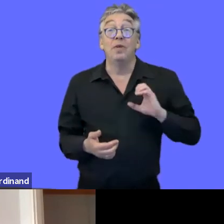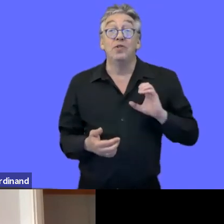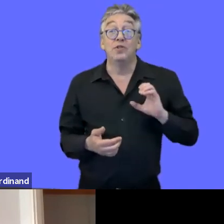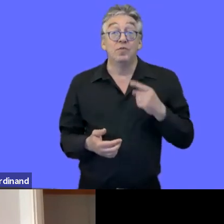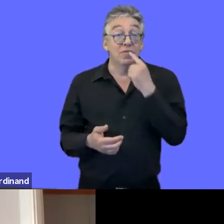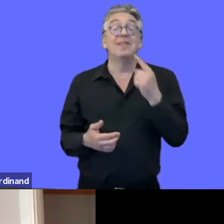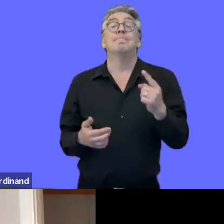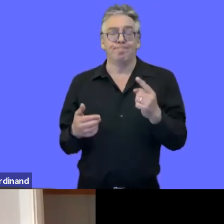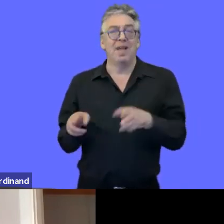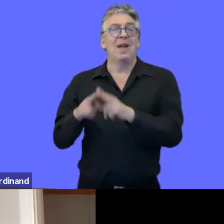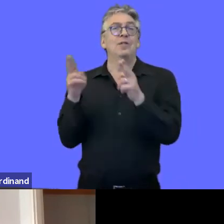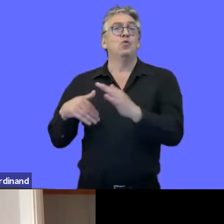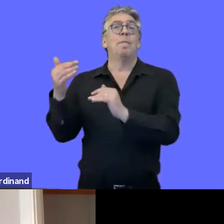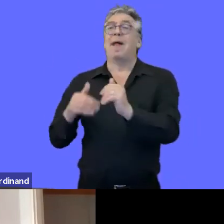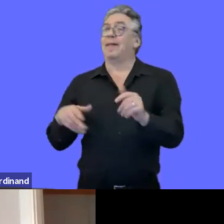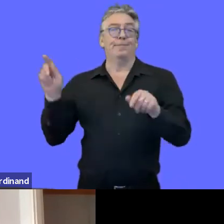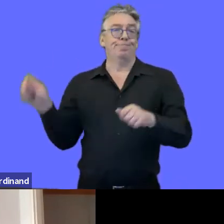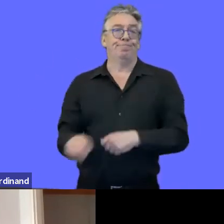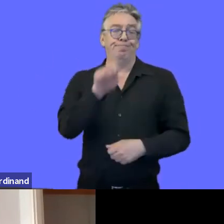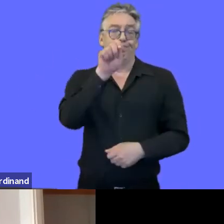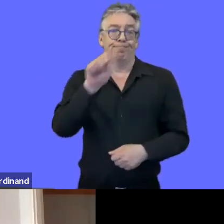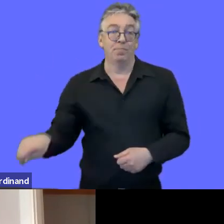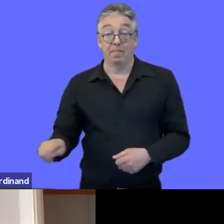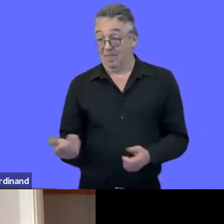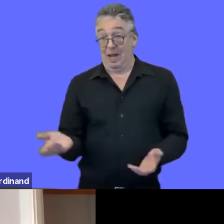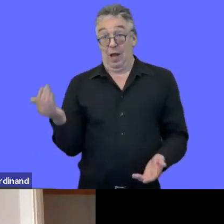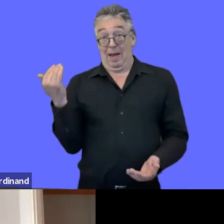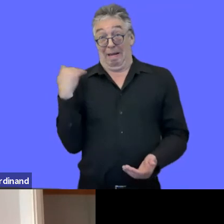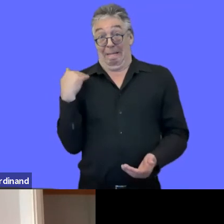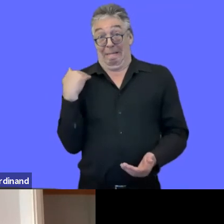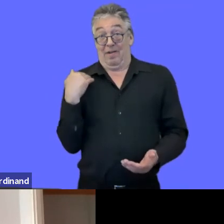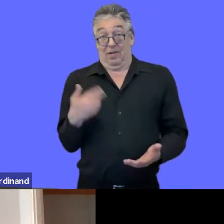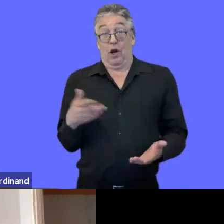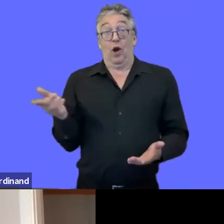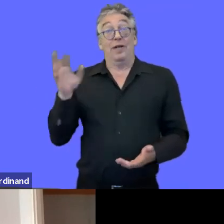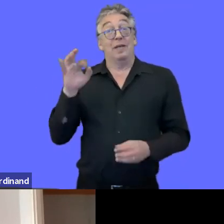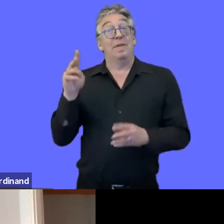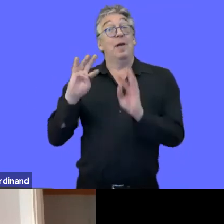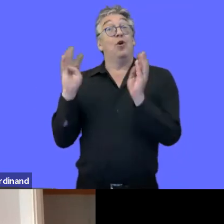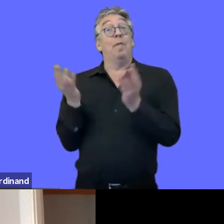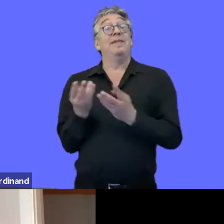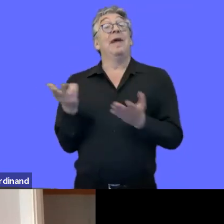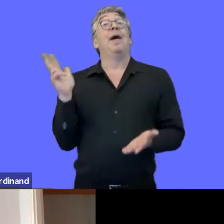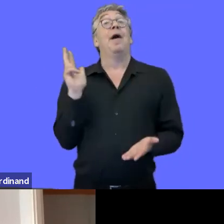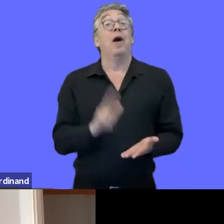We published Hungarian translations of the findings and have been raising awareness of them internationally.